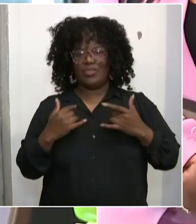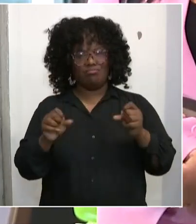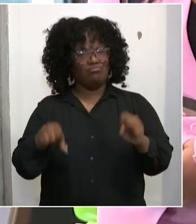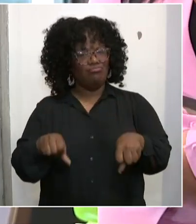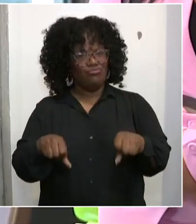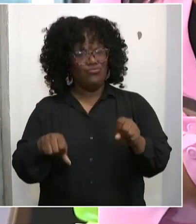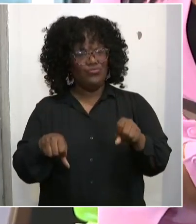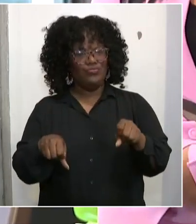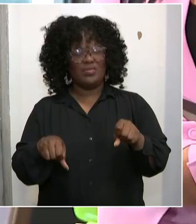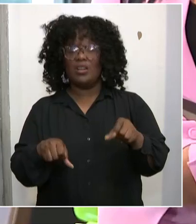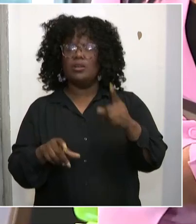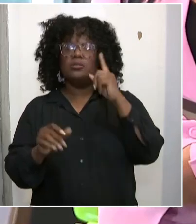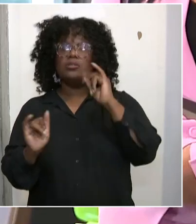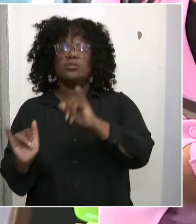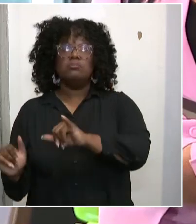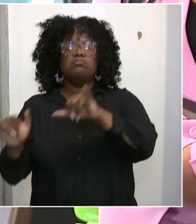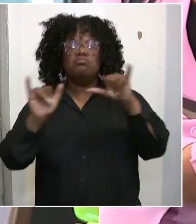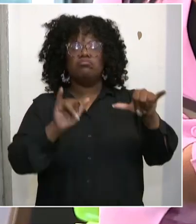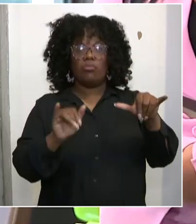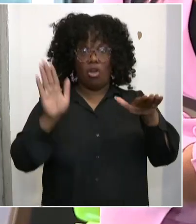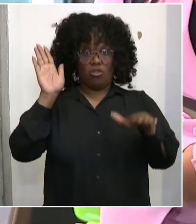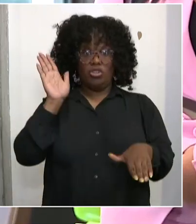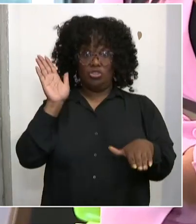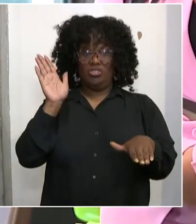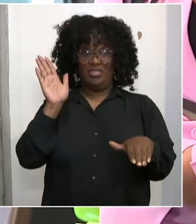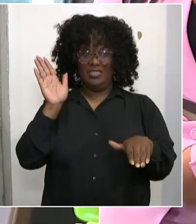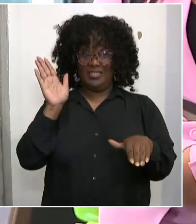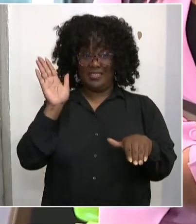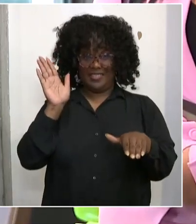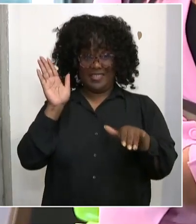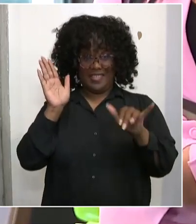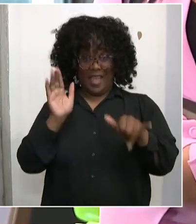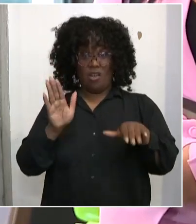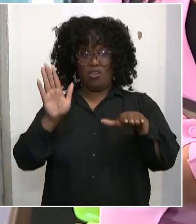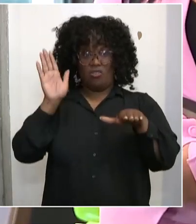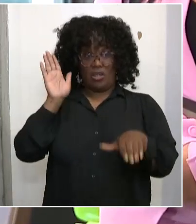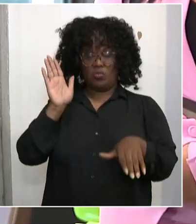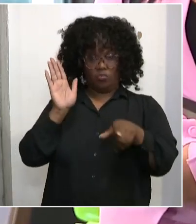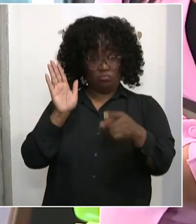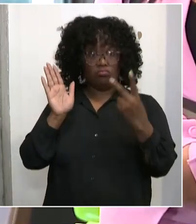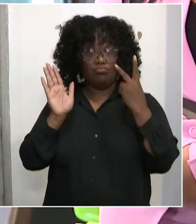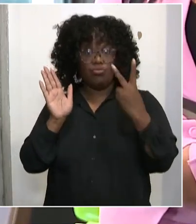which demonstrated the nimbleness of the district and of our partners that whatever is presented,